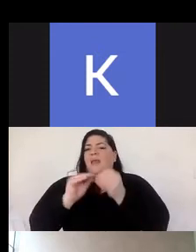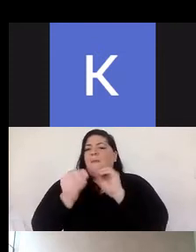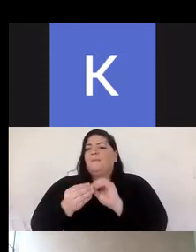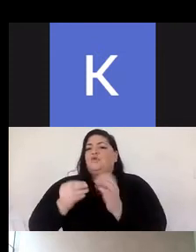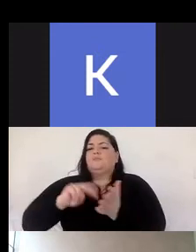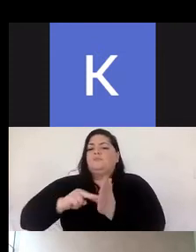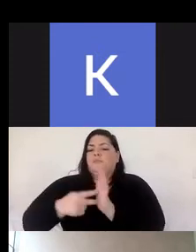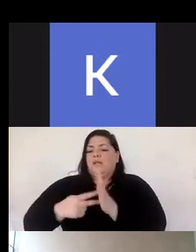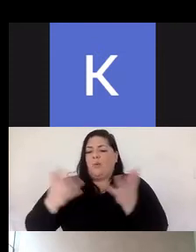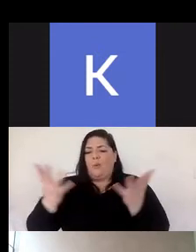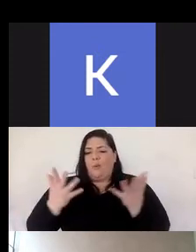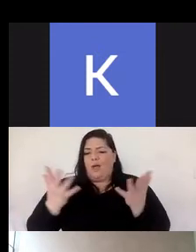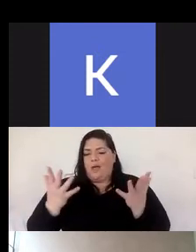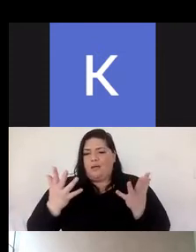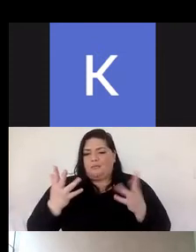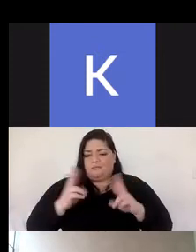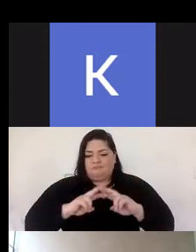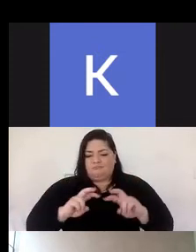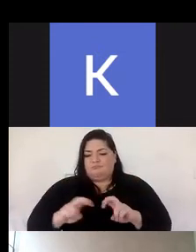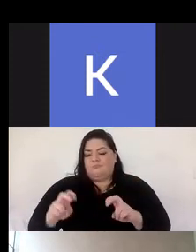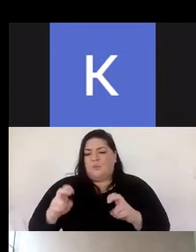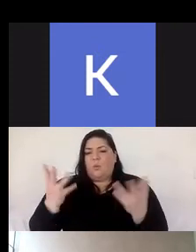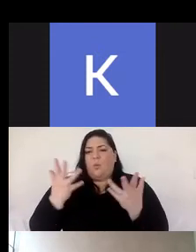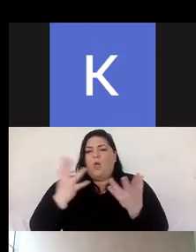How do you tell the story behind the numbers?